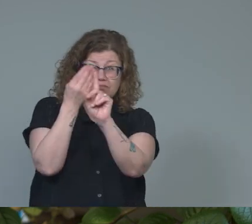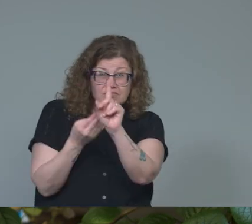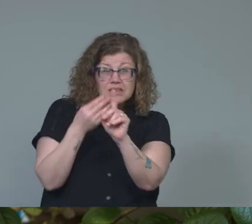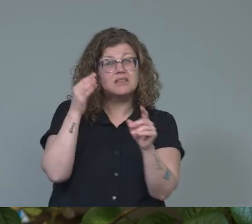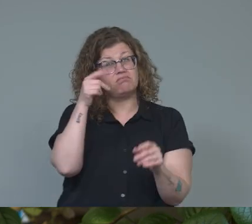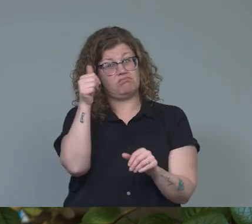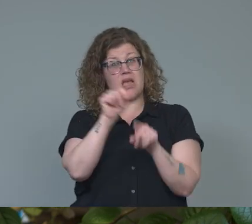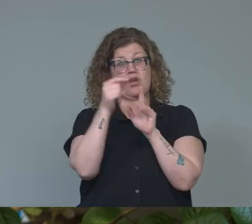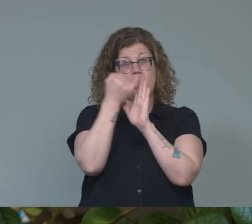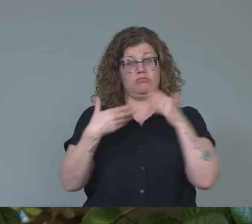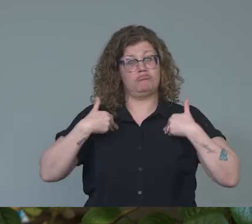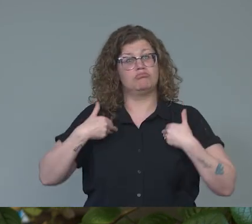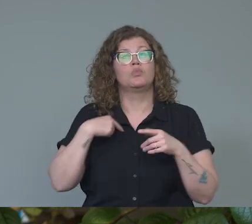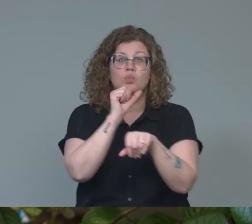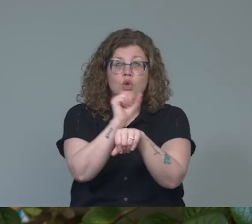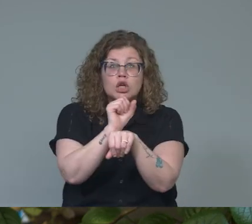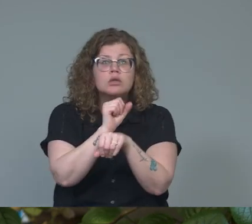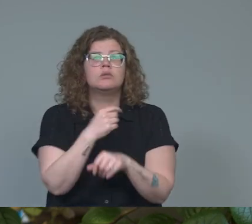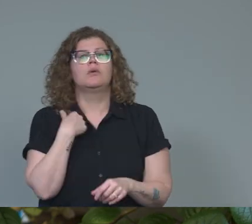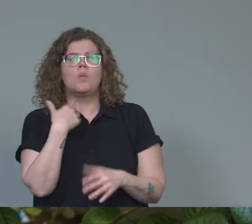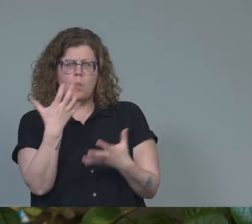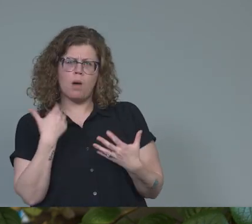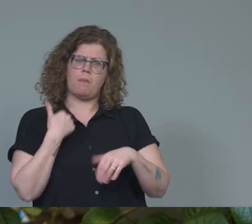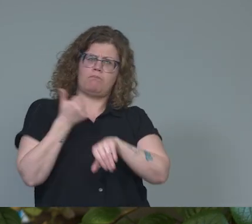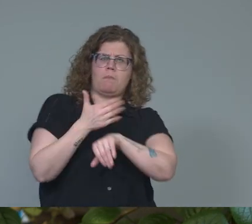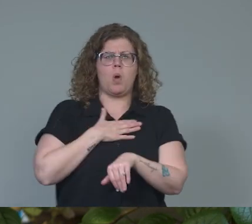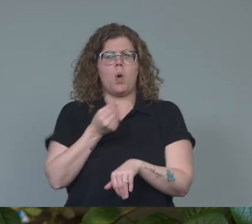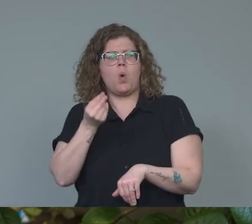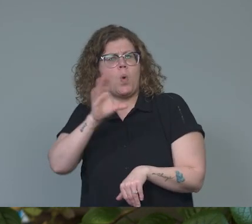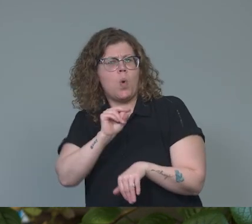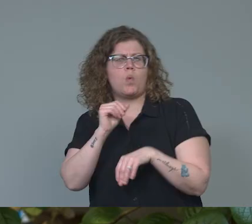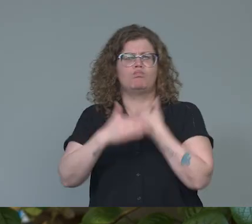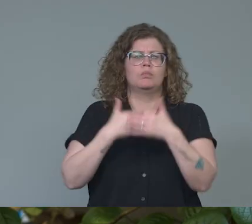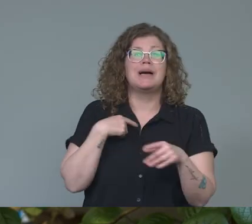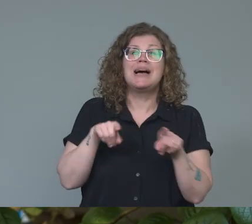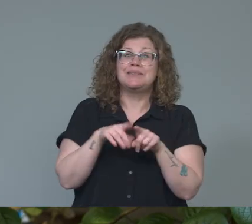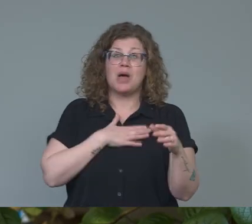And, and we have specifications for different types of materials. How long of a warranty we would recommend